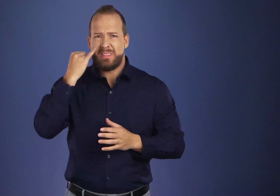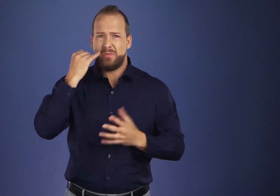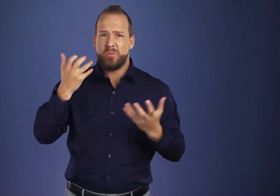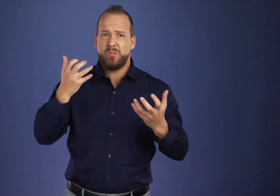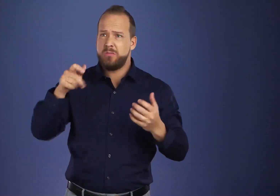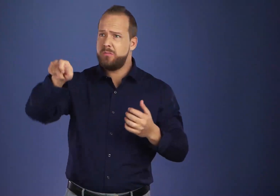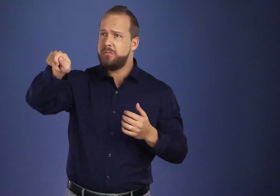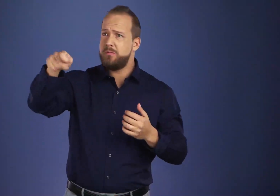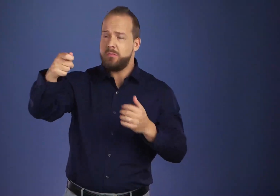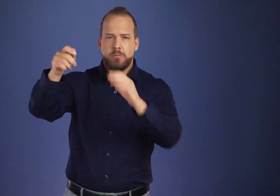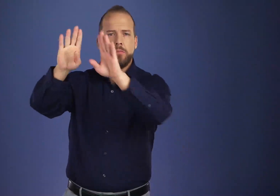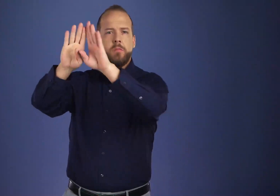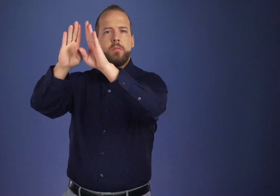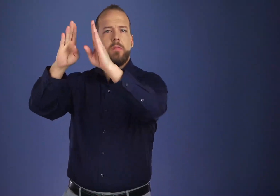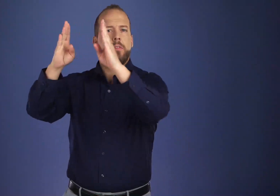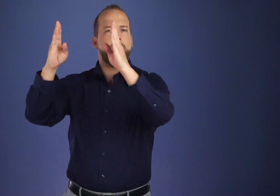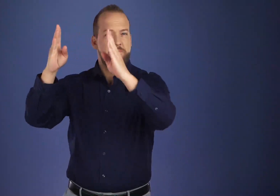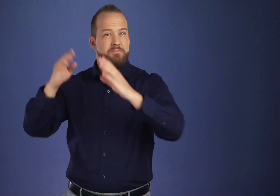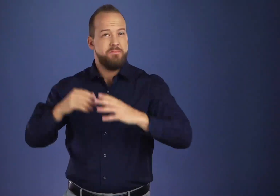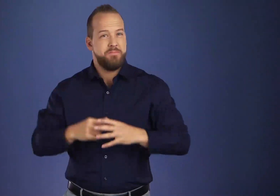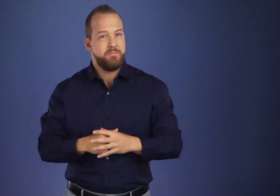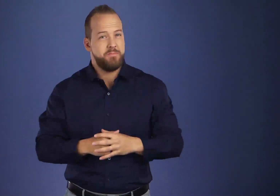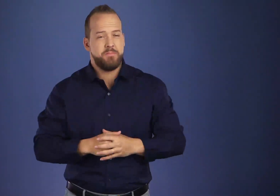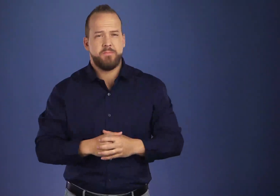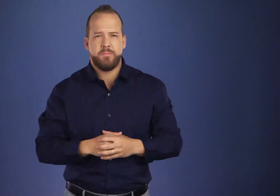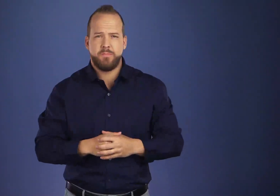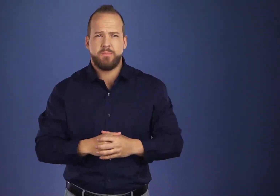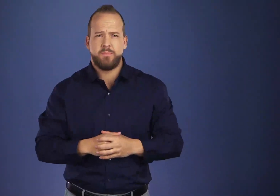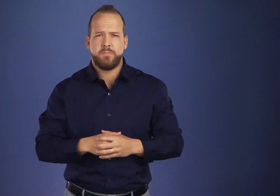All we need is a key, and the decision to swing the door open.